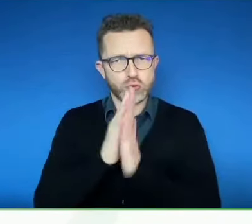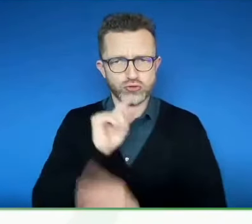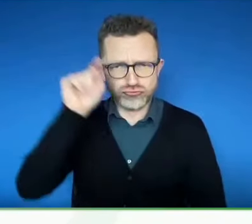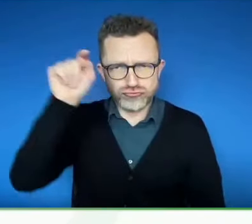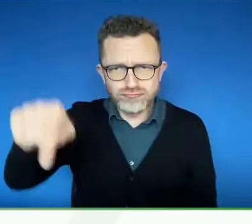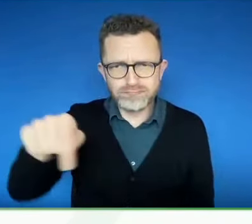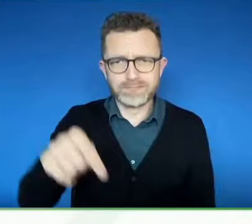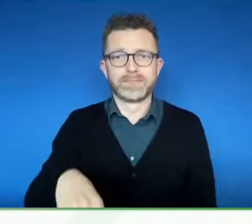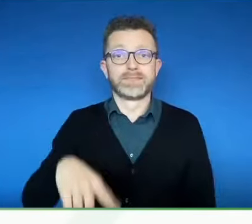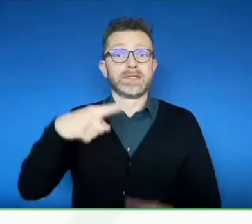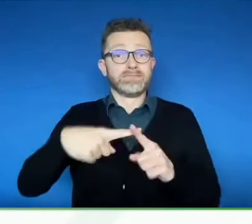run this program with us.